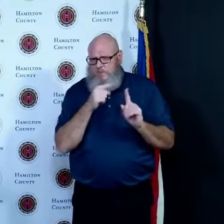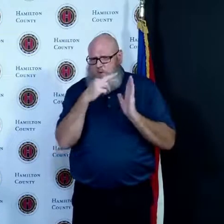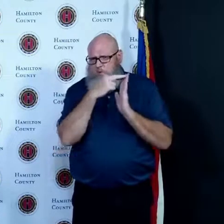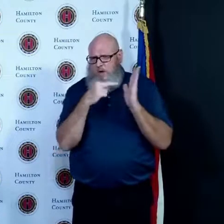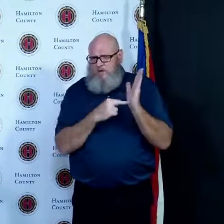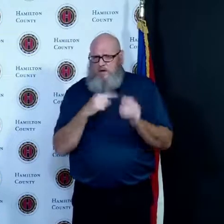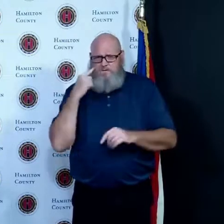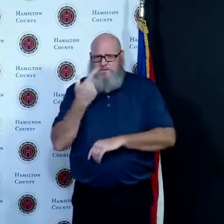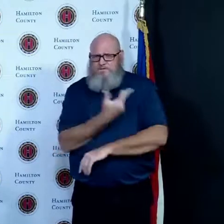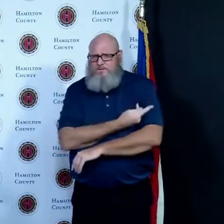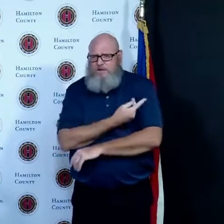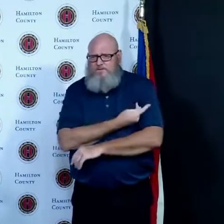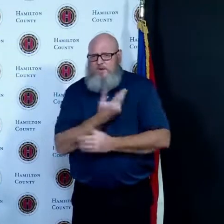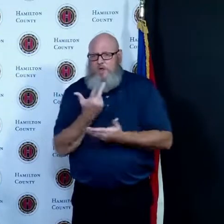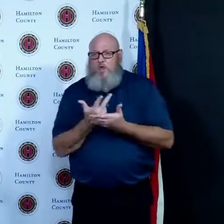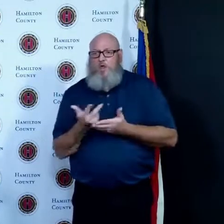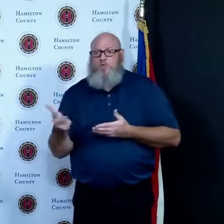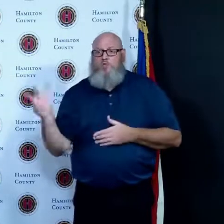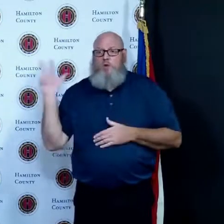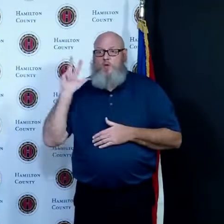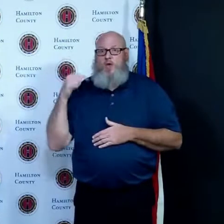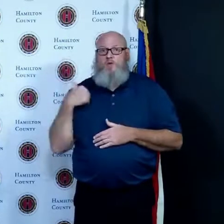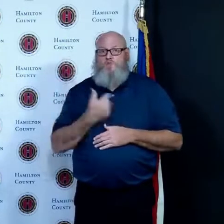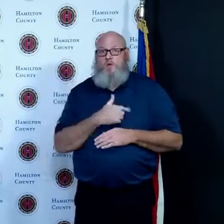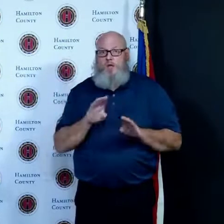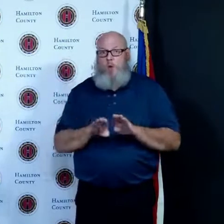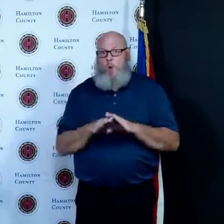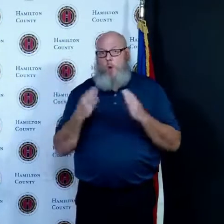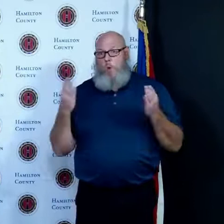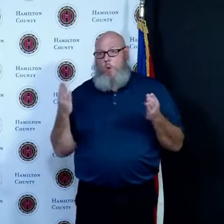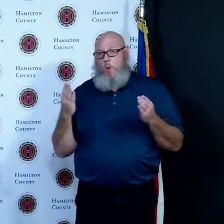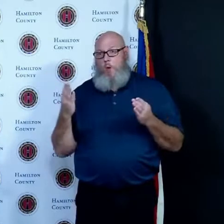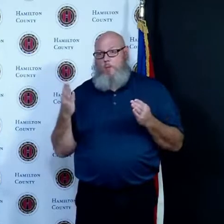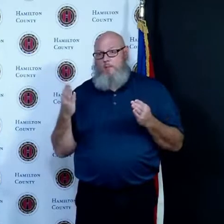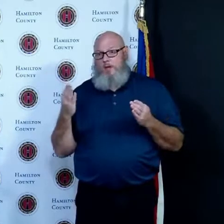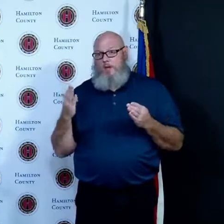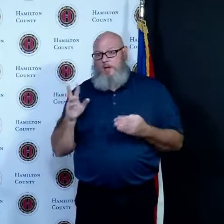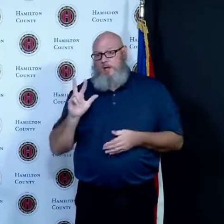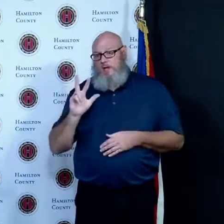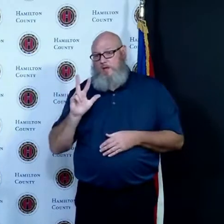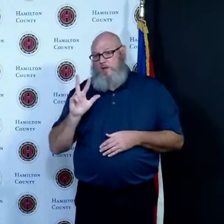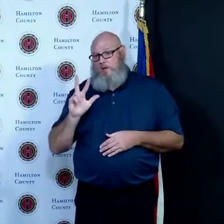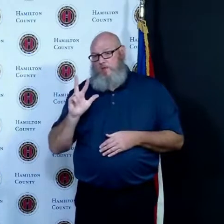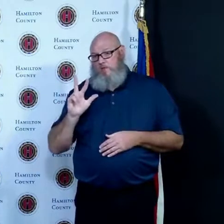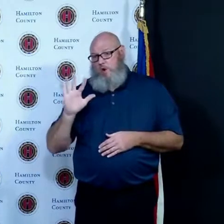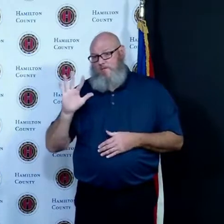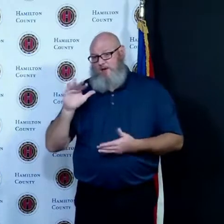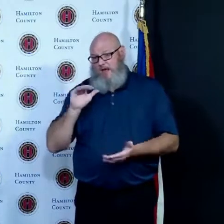three weeks ago I believe our total number exceeds 35,000 and yesterday alone was the